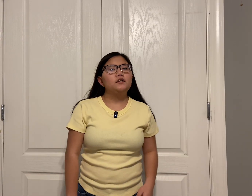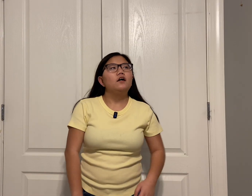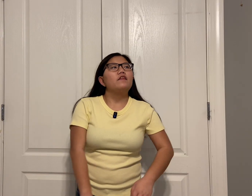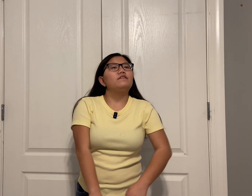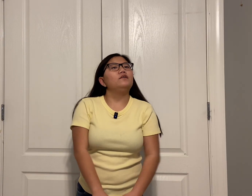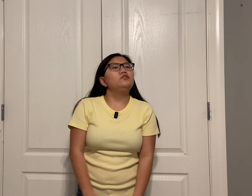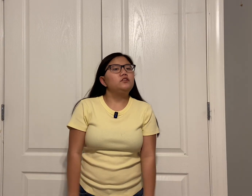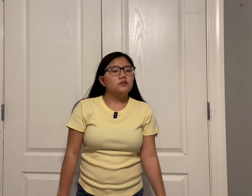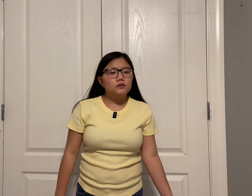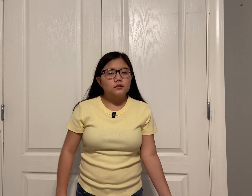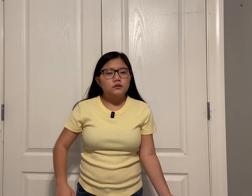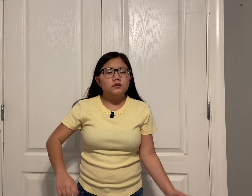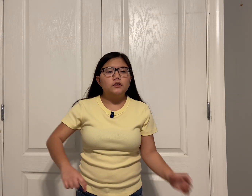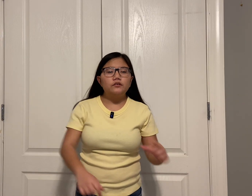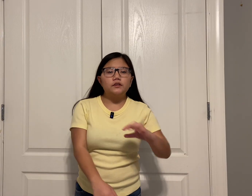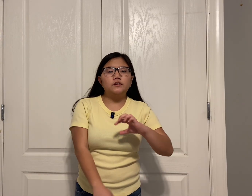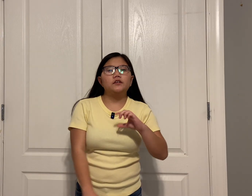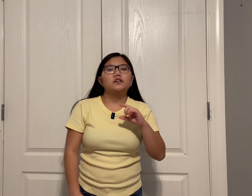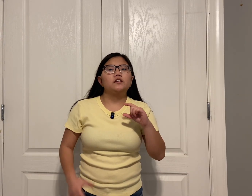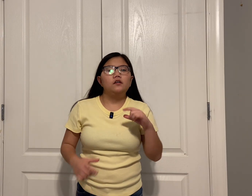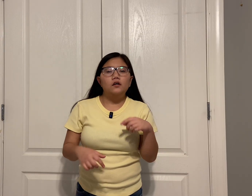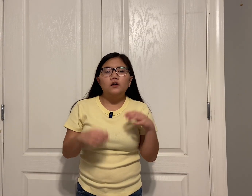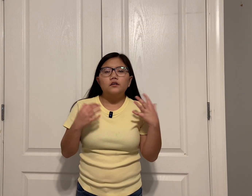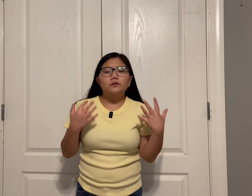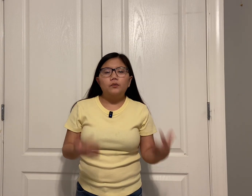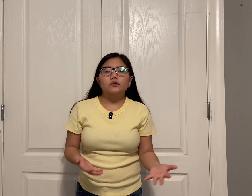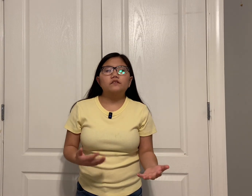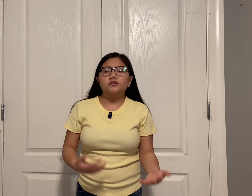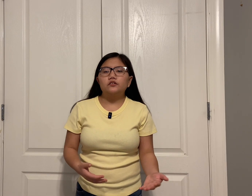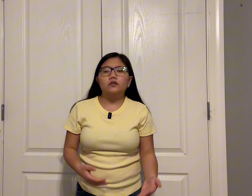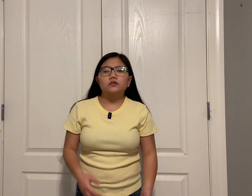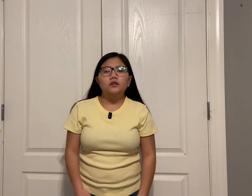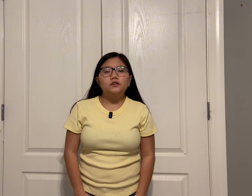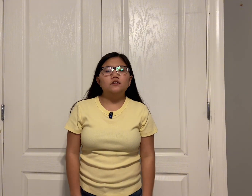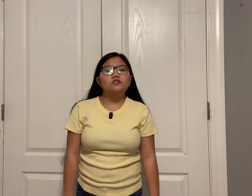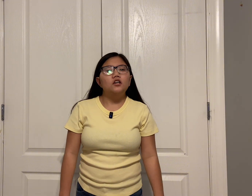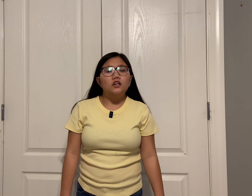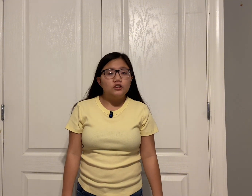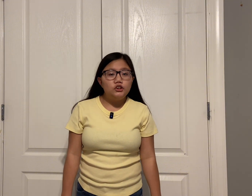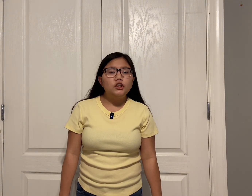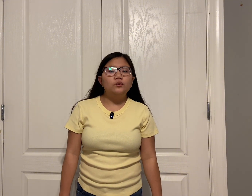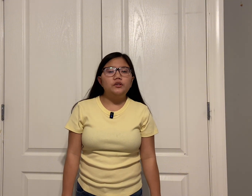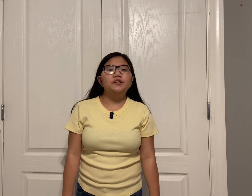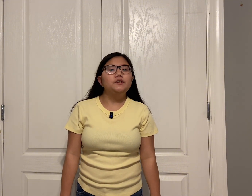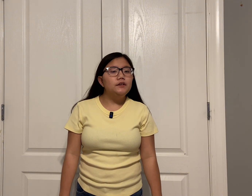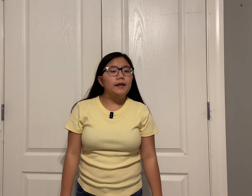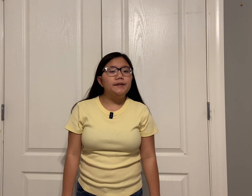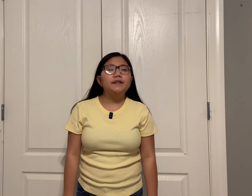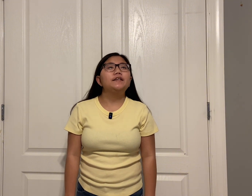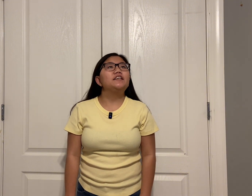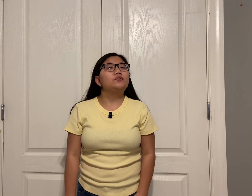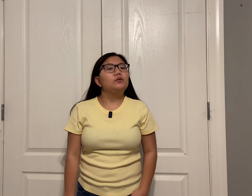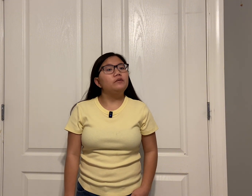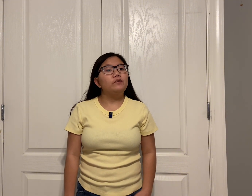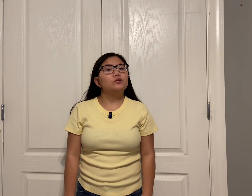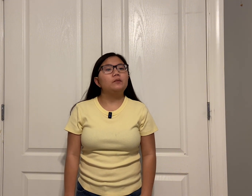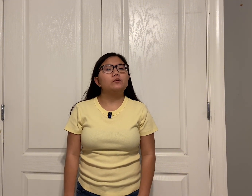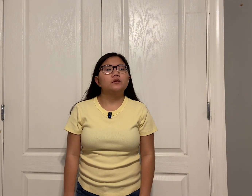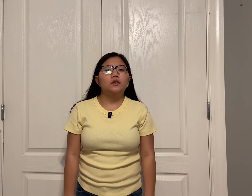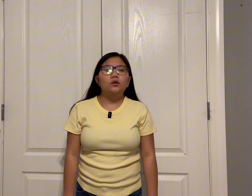The first lyrics in the part of the song says G-O-D, D-I-D and that is going to be fingerspelled.